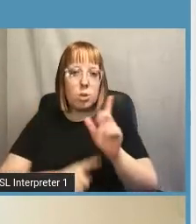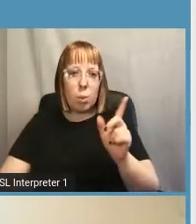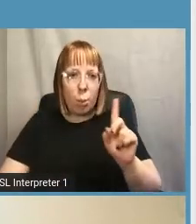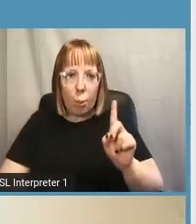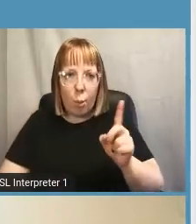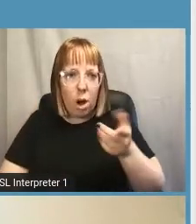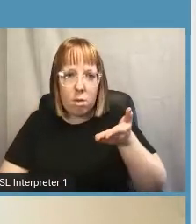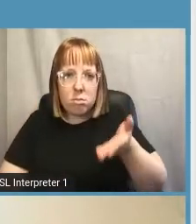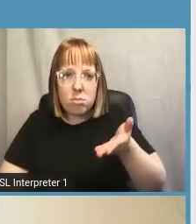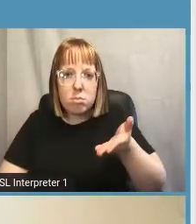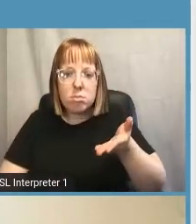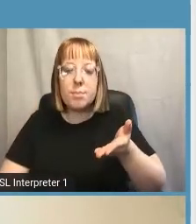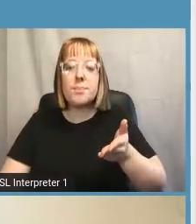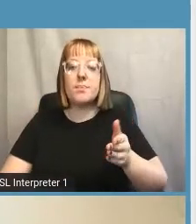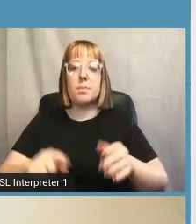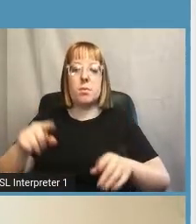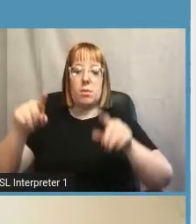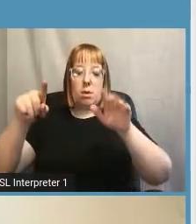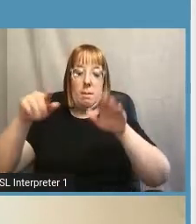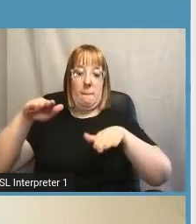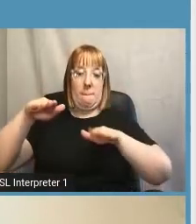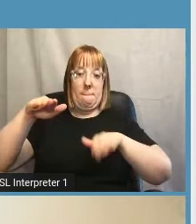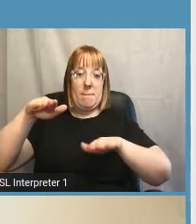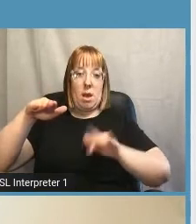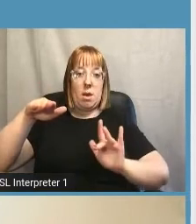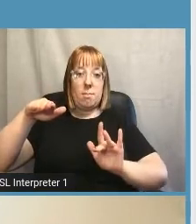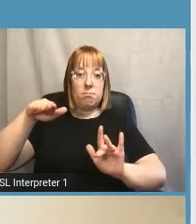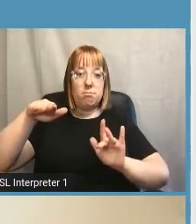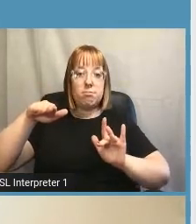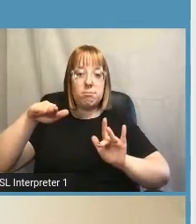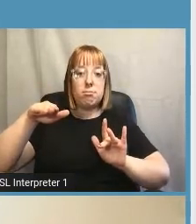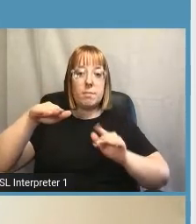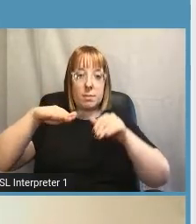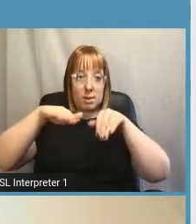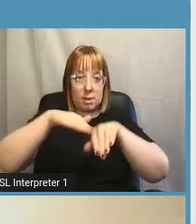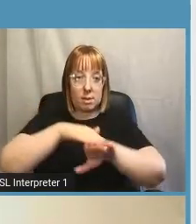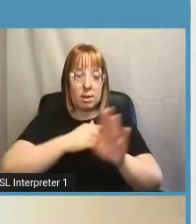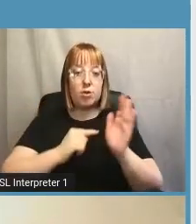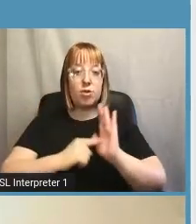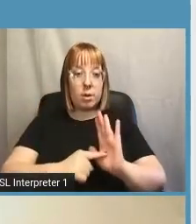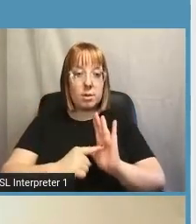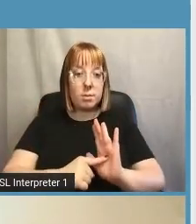there's a button at the bottom that says uh enter exhibition there's also another button at the